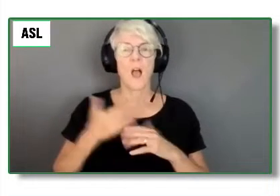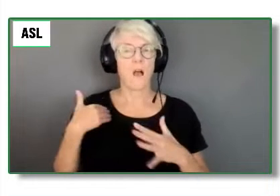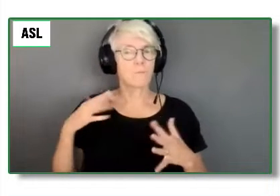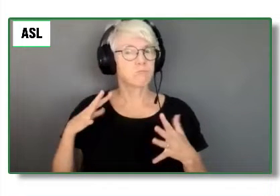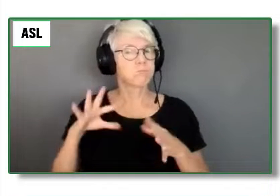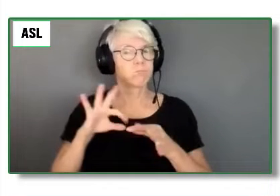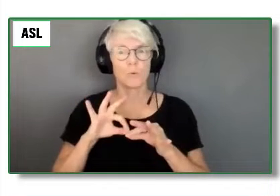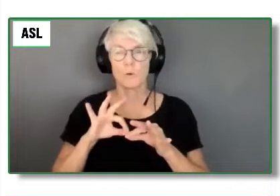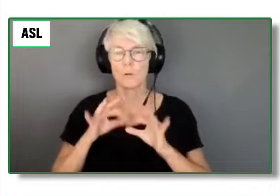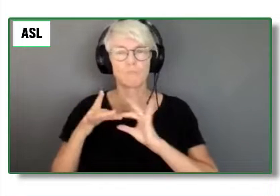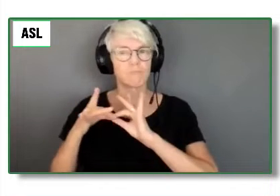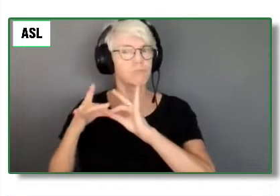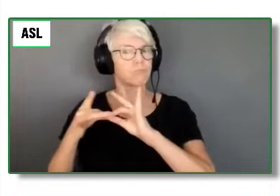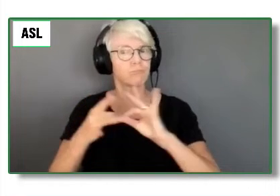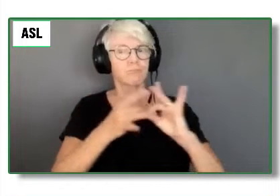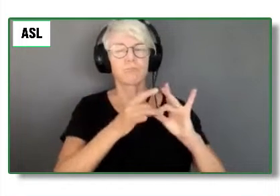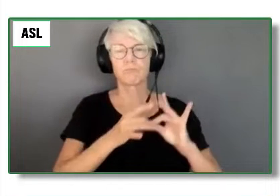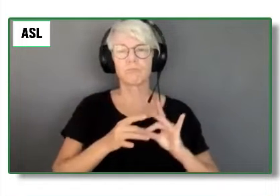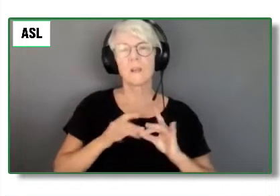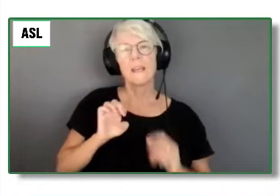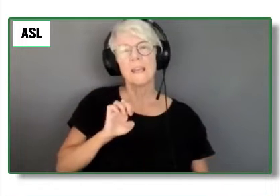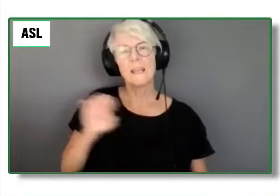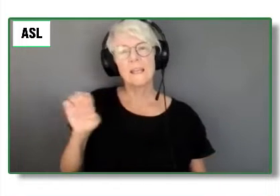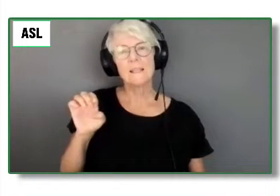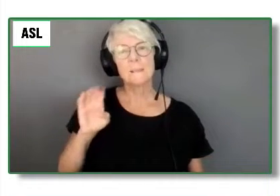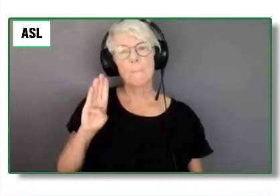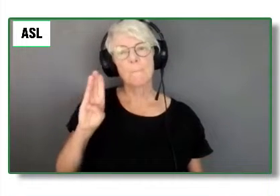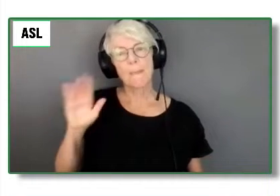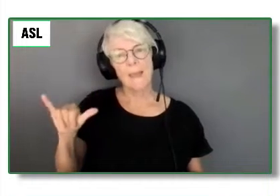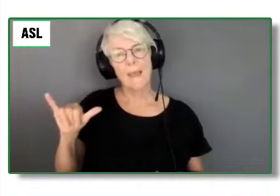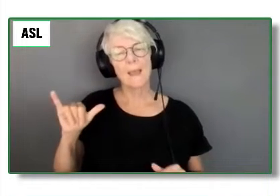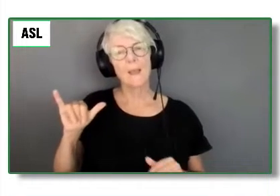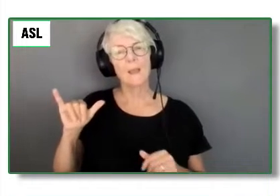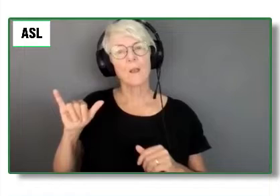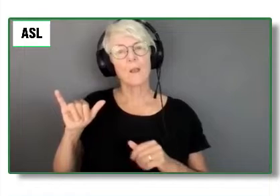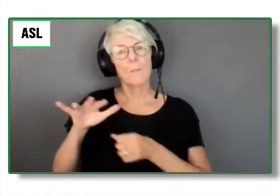East Bay Regional Parks District. This started when I had to contact parks